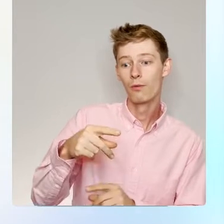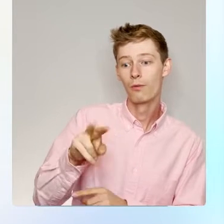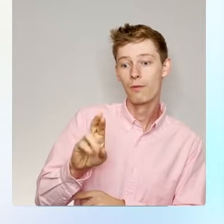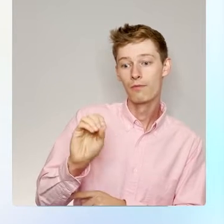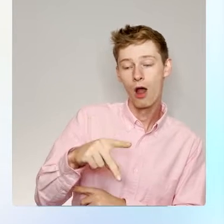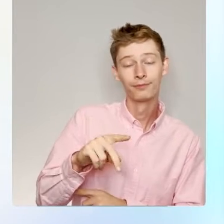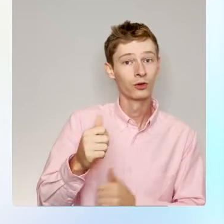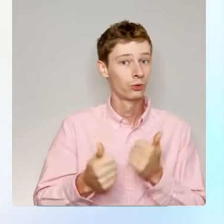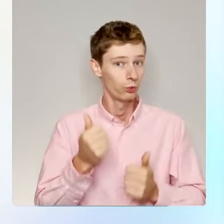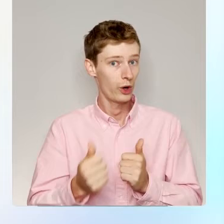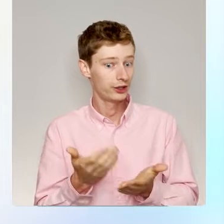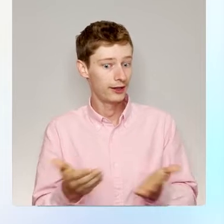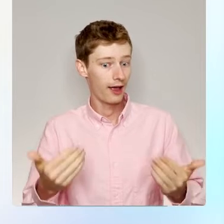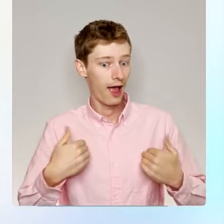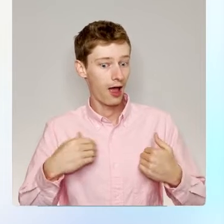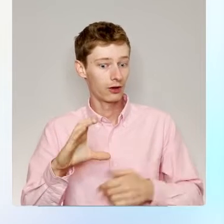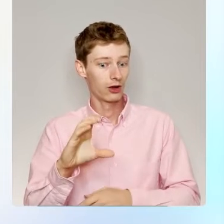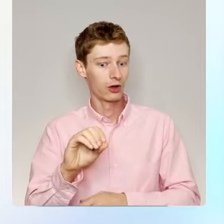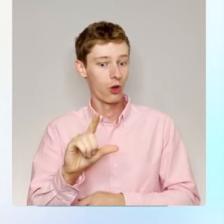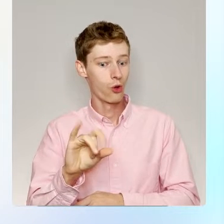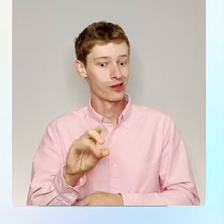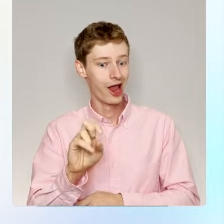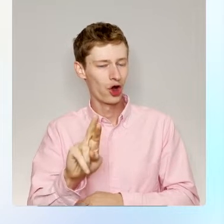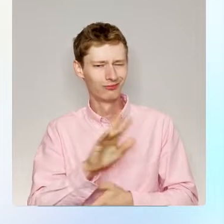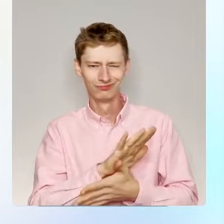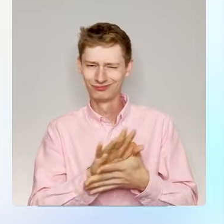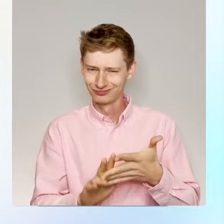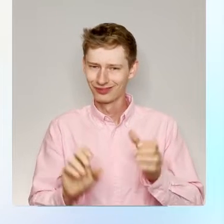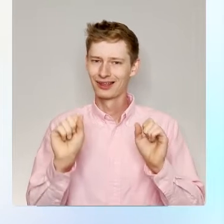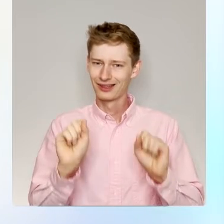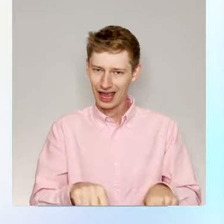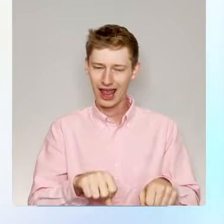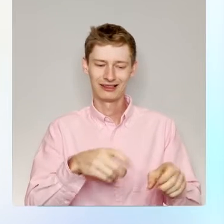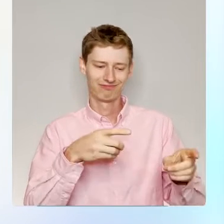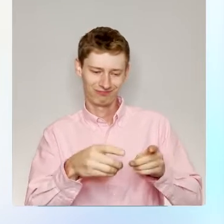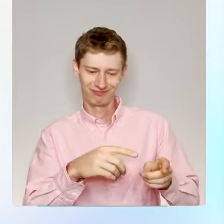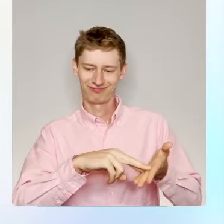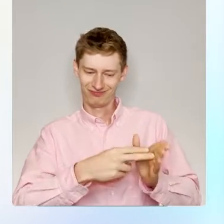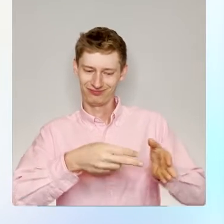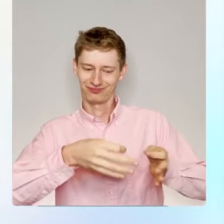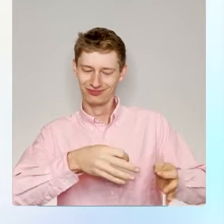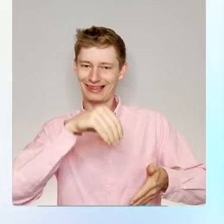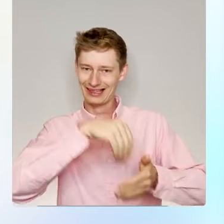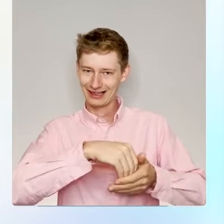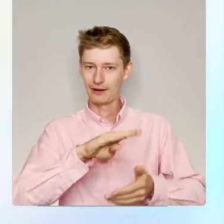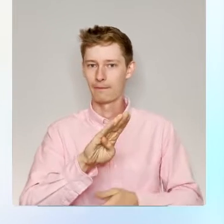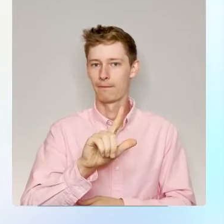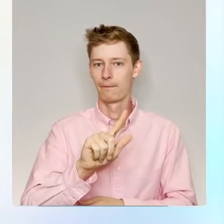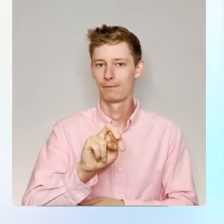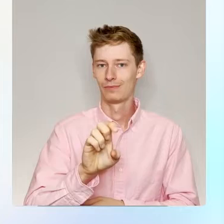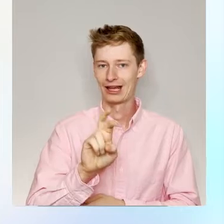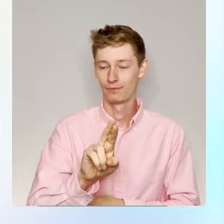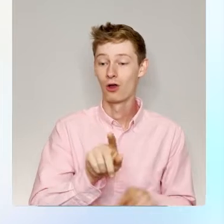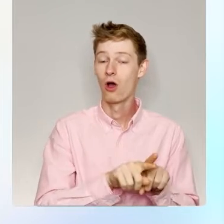to generate the colliders from the environment model. And that's pretty much the extent of the customization we did for Flowerbed,